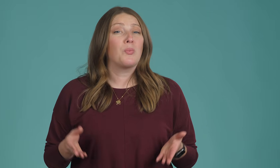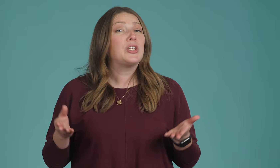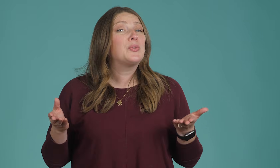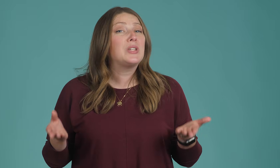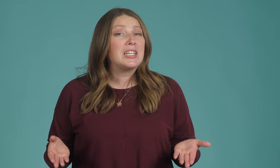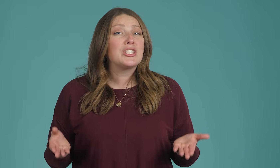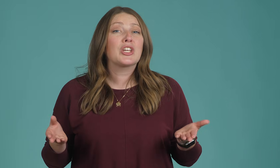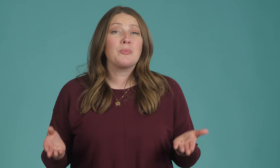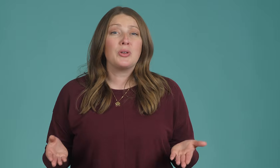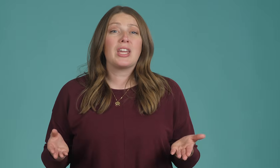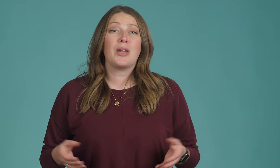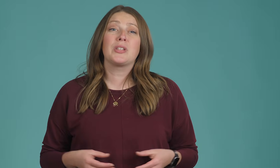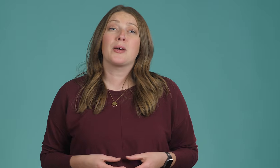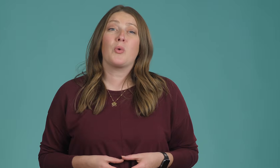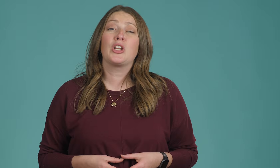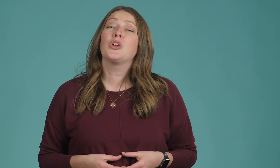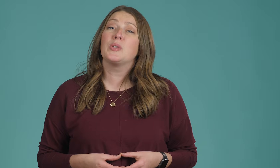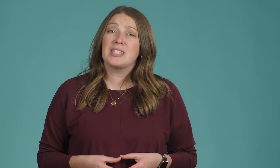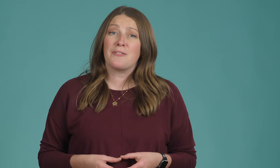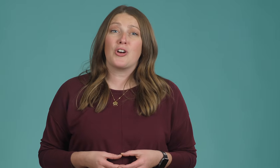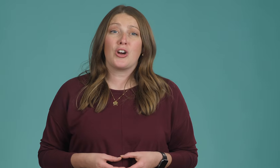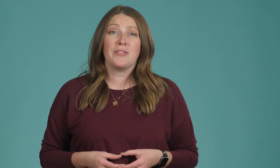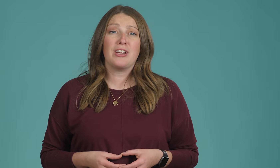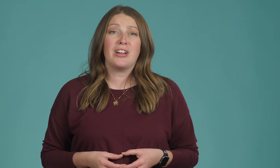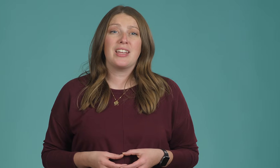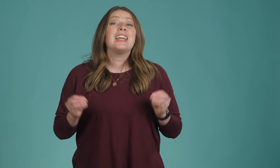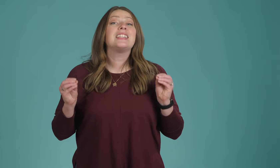when you need to communicate with someone who is deaf or hard of hearing, it's